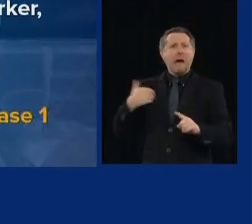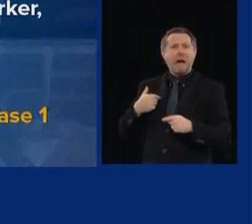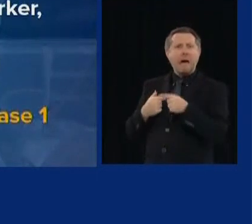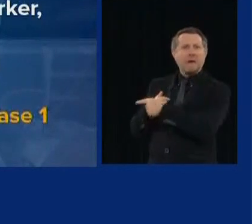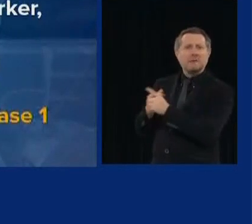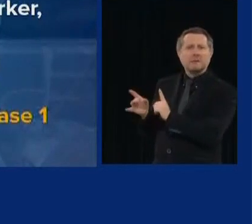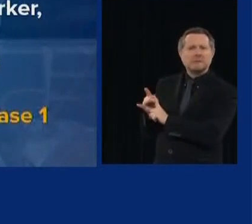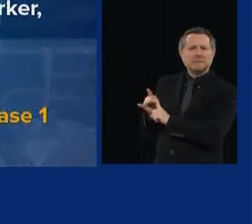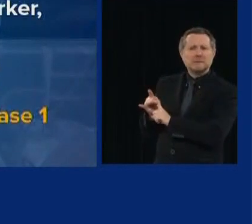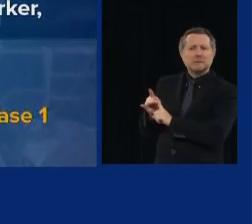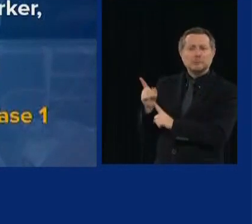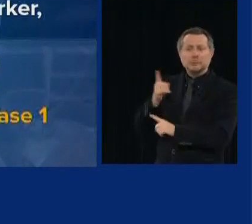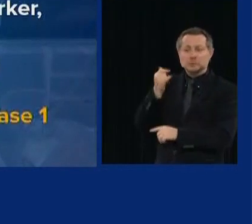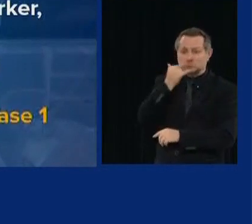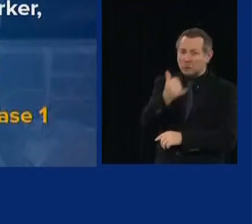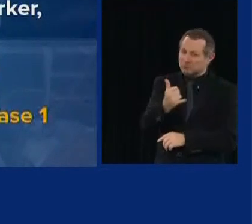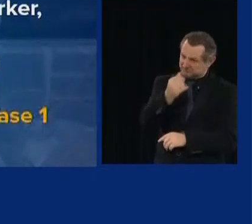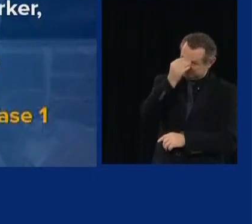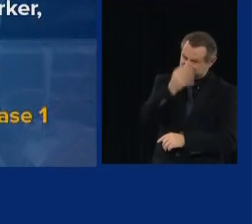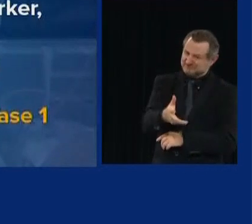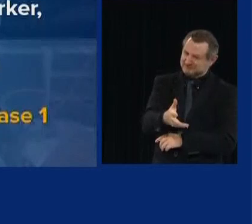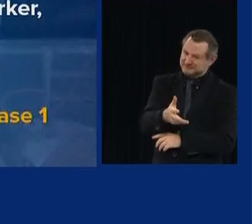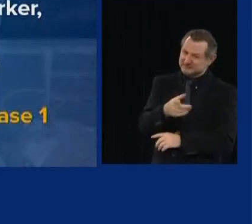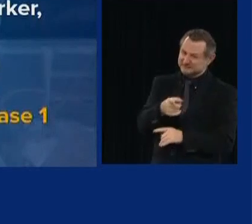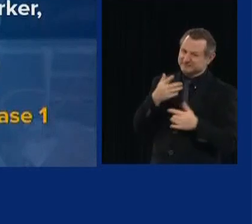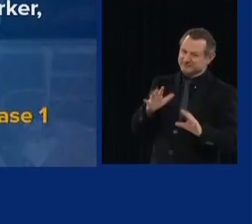WITH THE PERSON WHERE YOU FIND OUT HAD COVID.